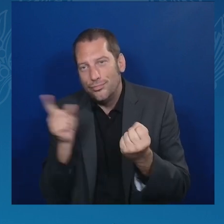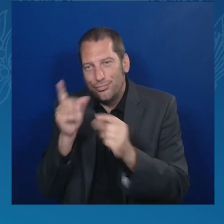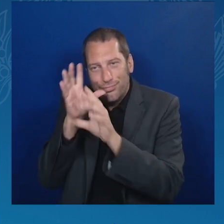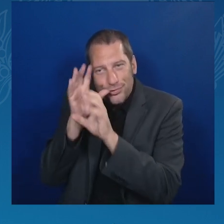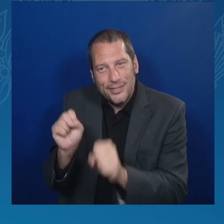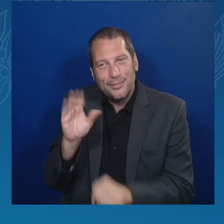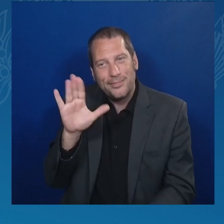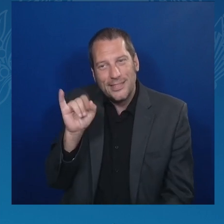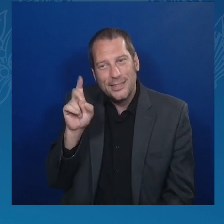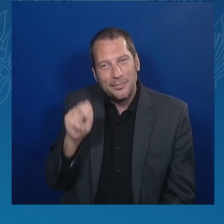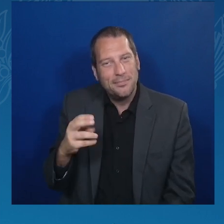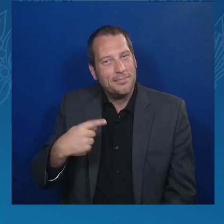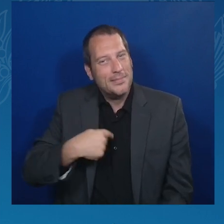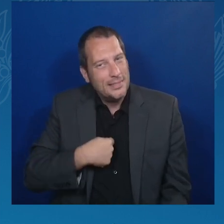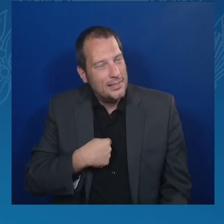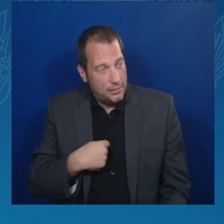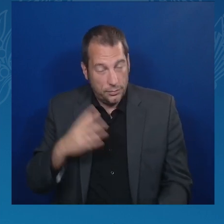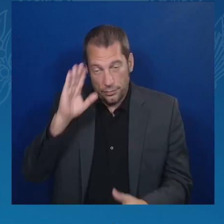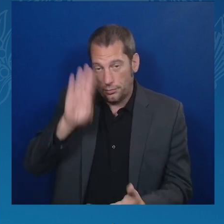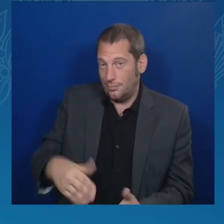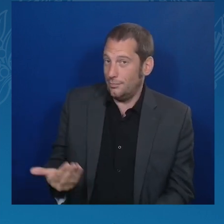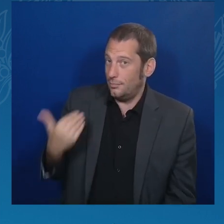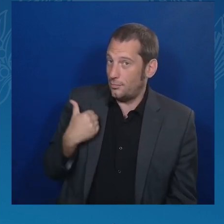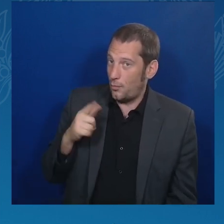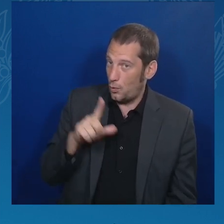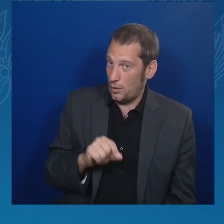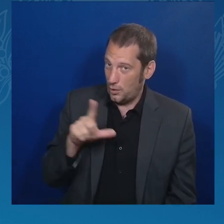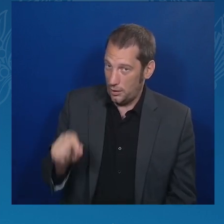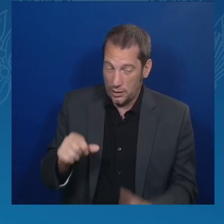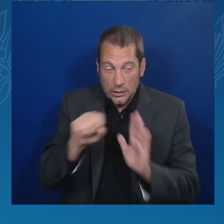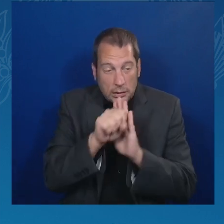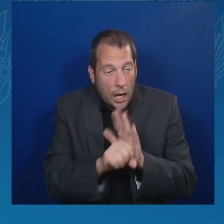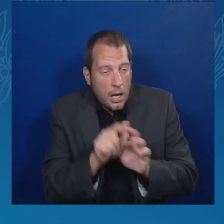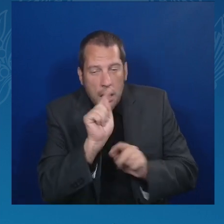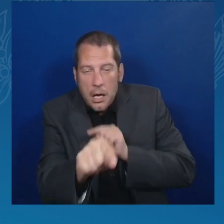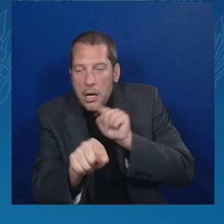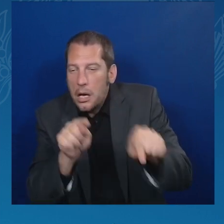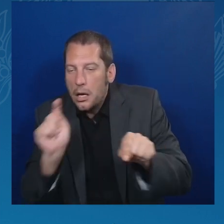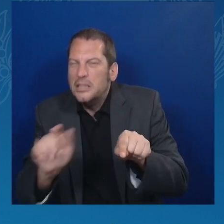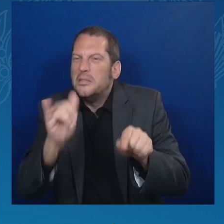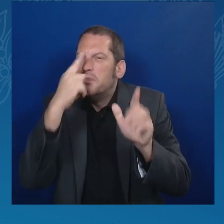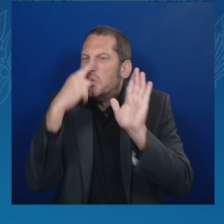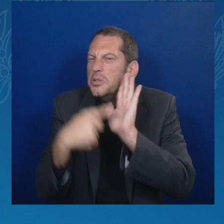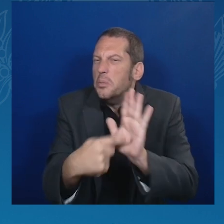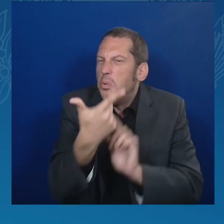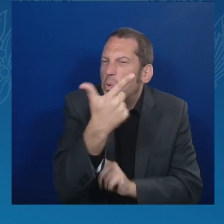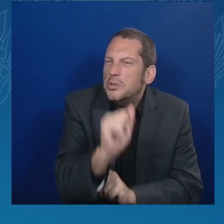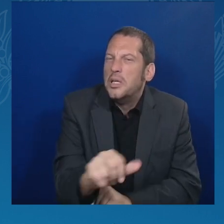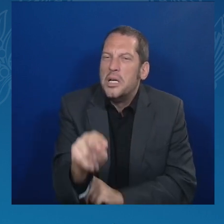it was the members of this union who energized, who organized, and mobilized.